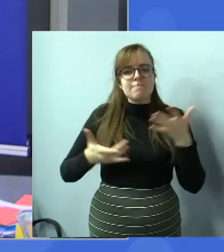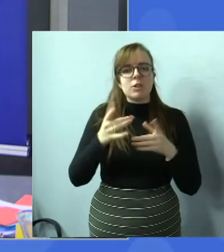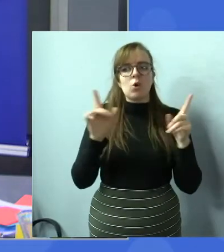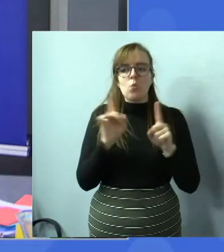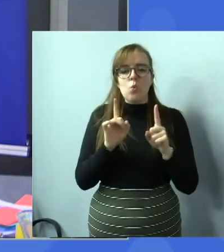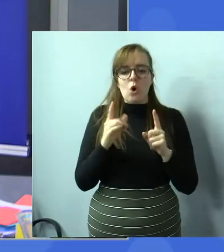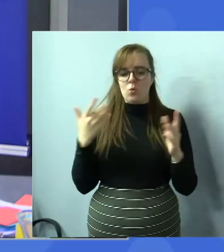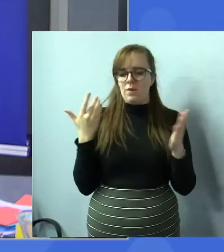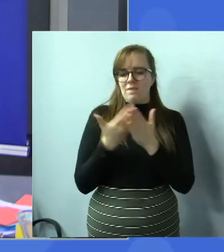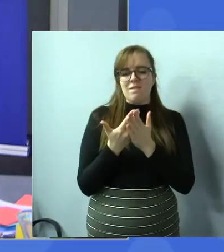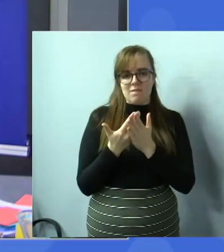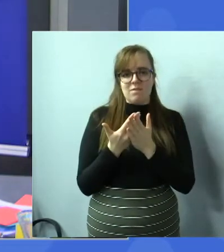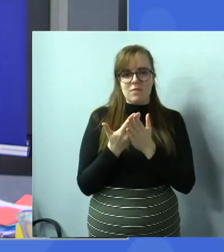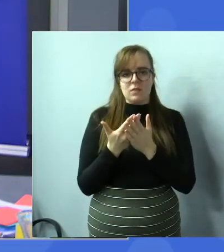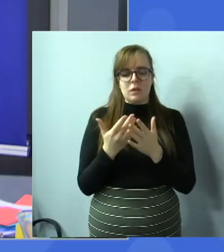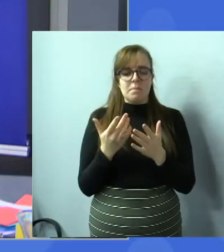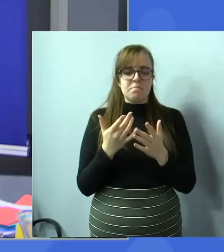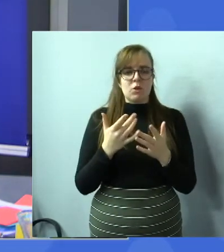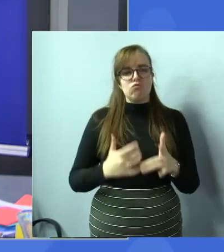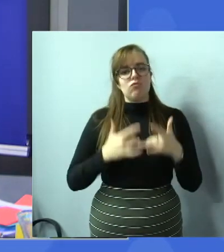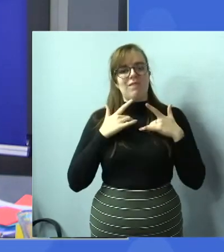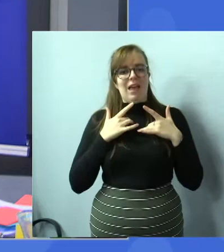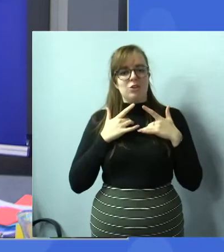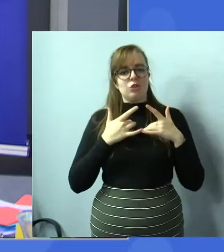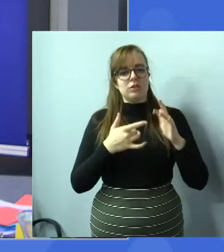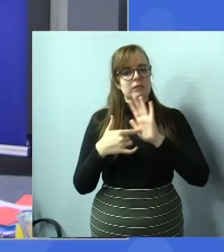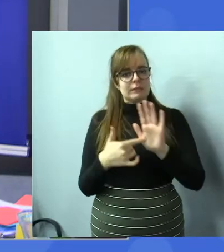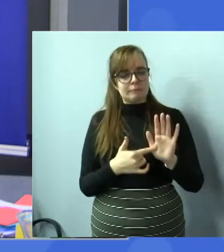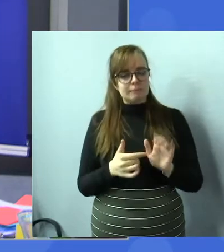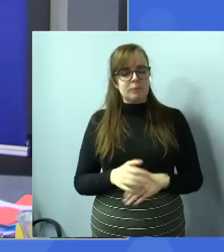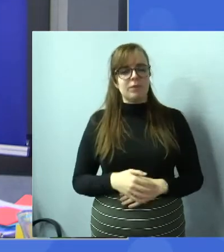reflections and this is a space really just to share those reflections before